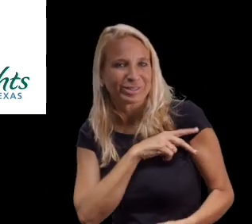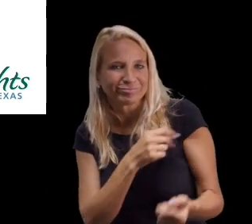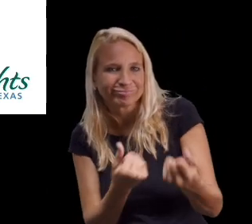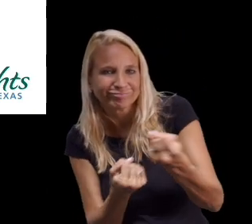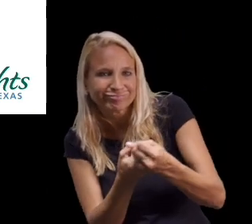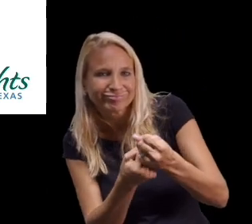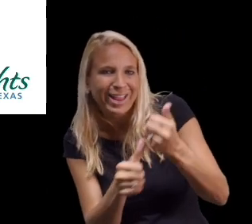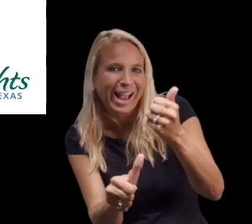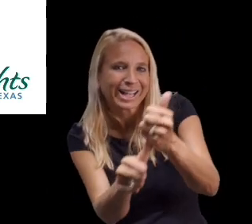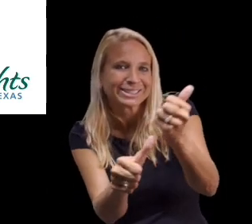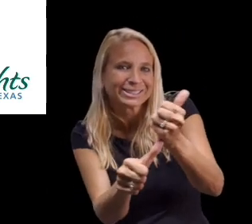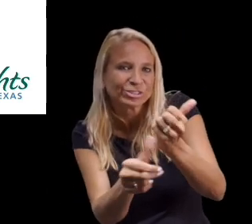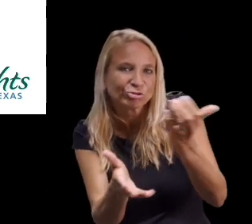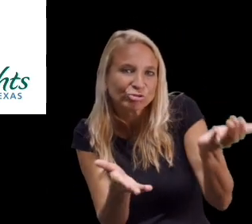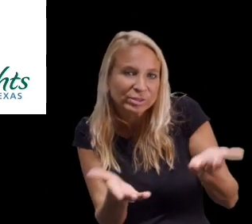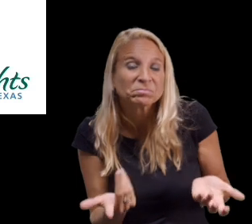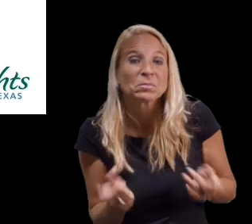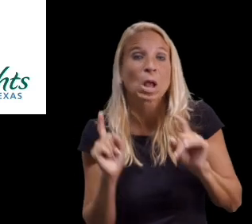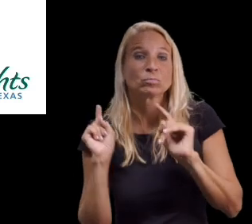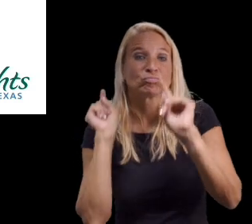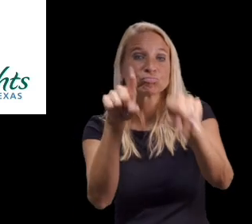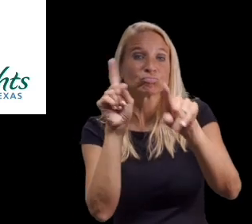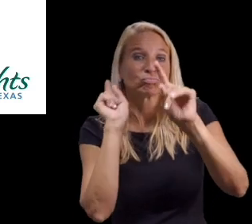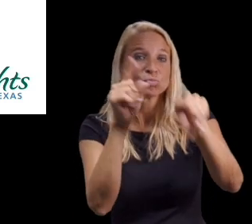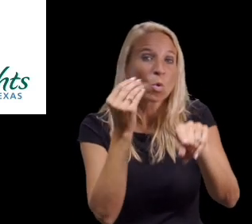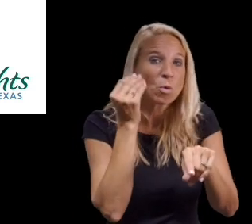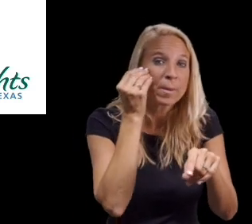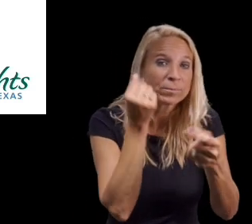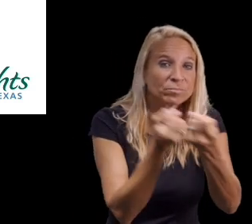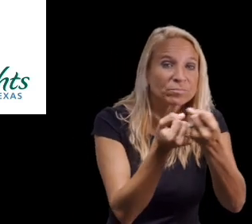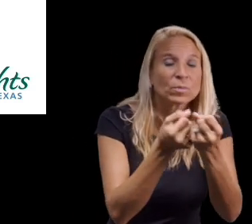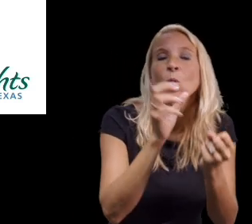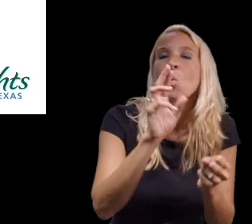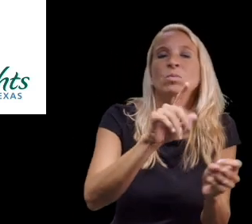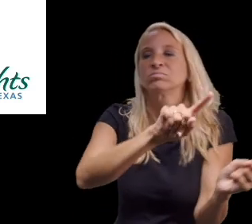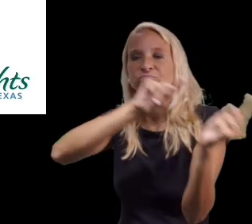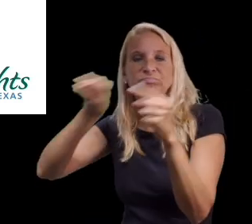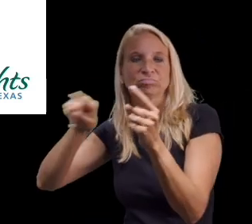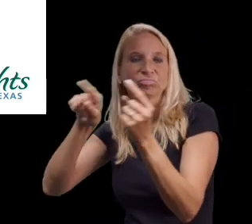Personal assistance services, in-home or out-of-home respite care,